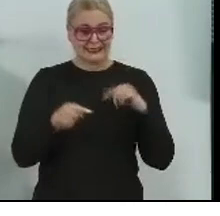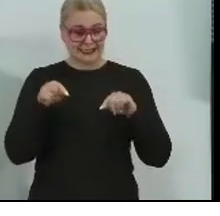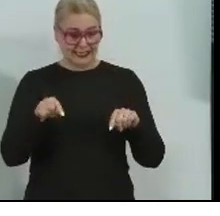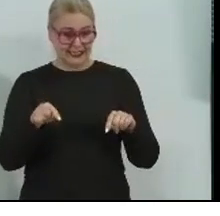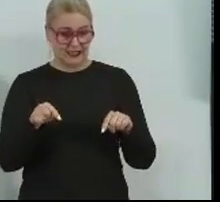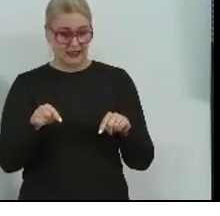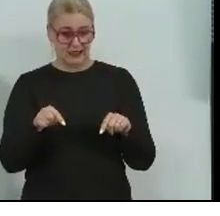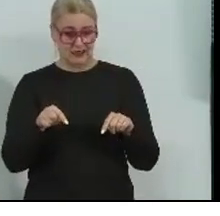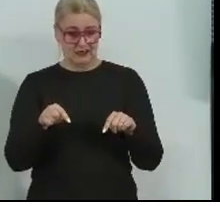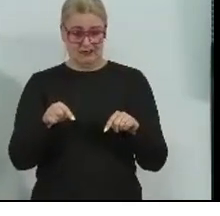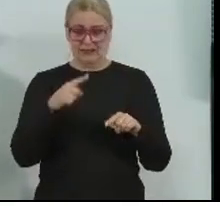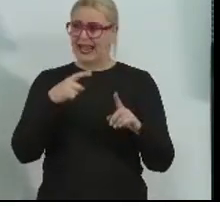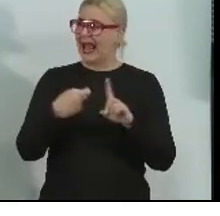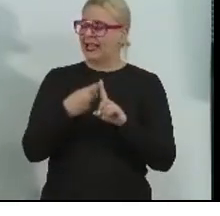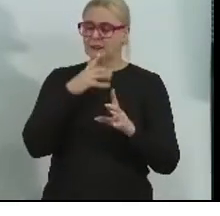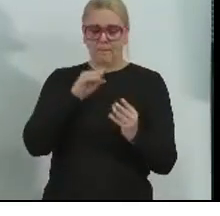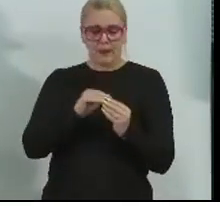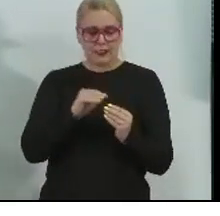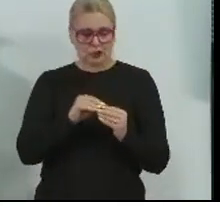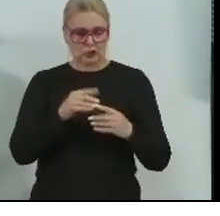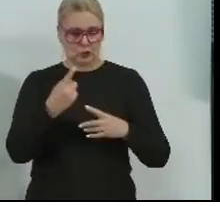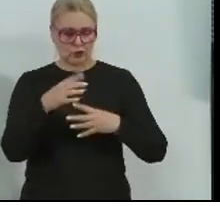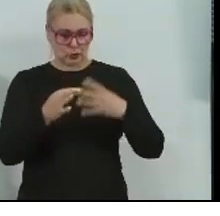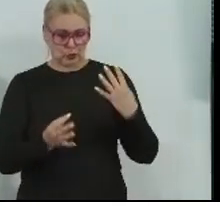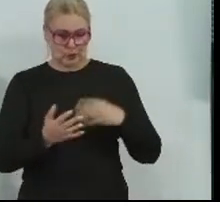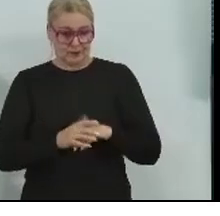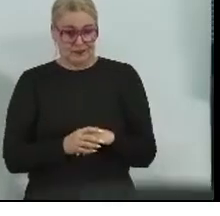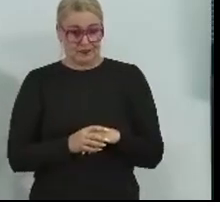But what we wanted to do today was just hear the story of what happened over the summer.